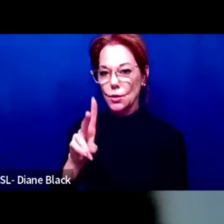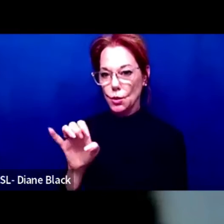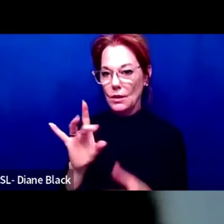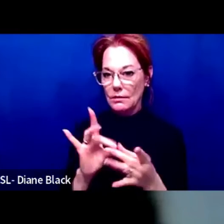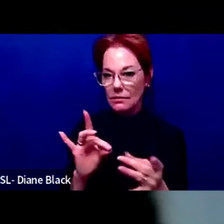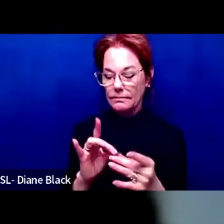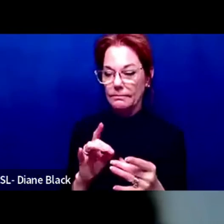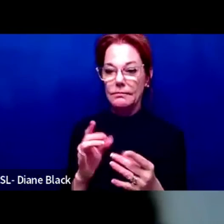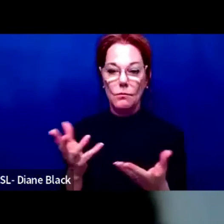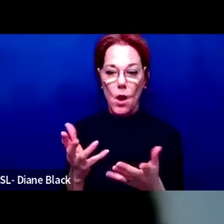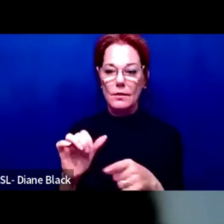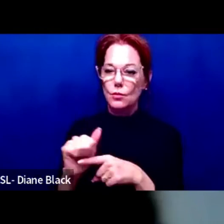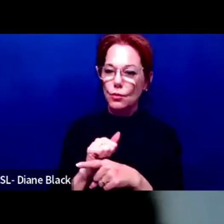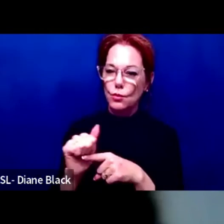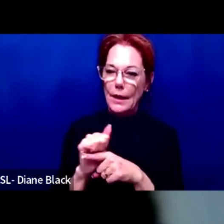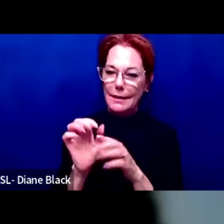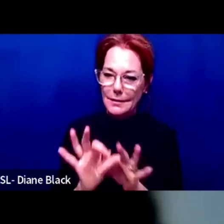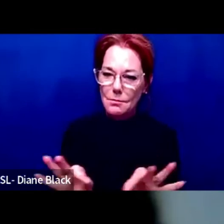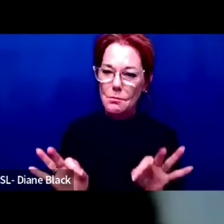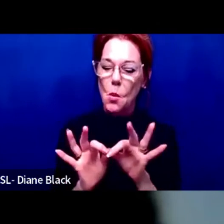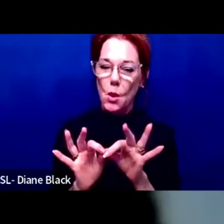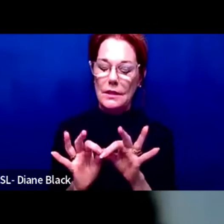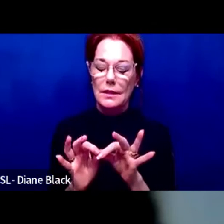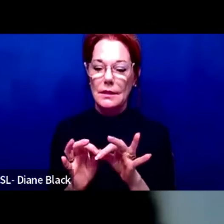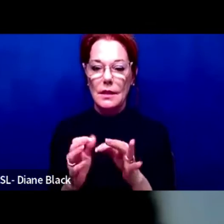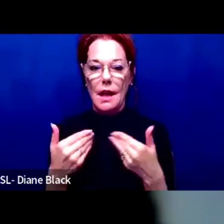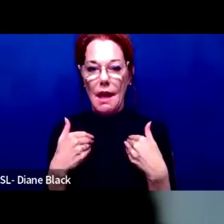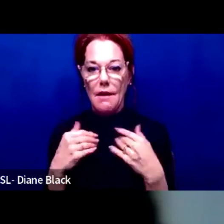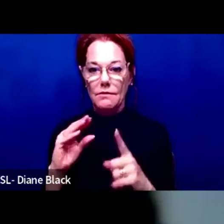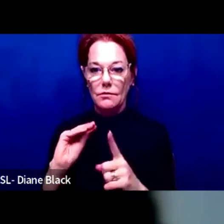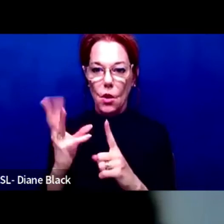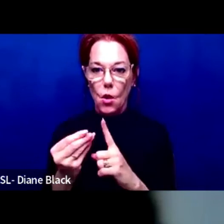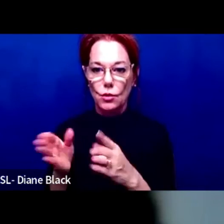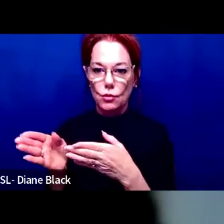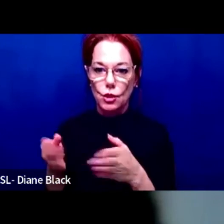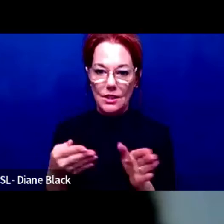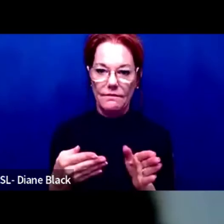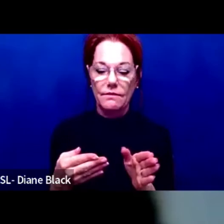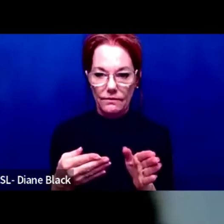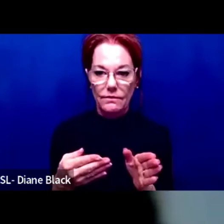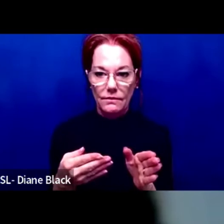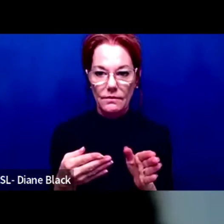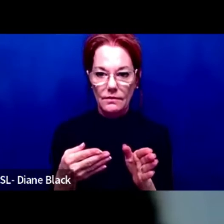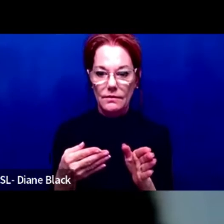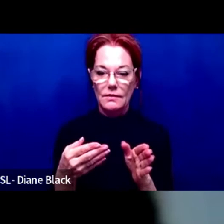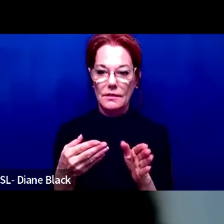important, and just the framing and the cultural shift that we wrote about, and that, you know, we really are encouraging,